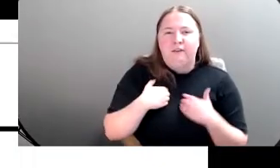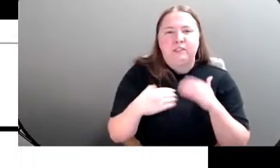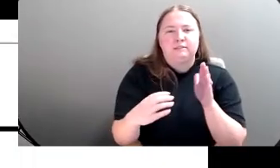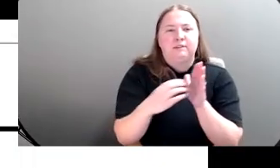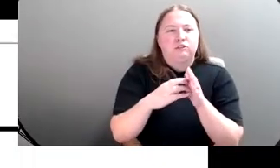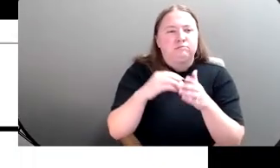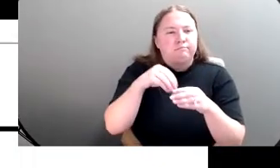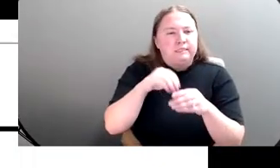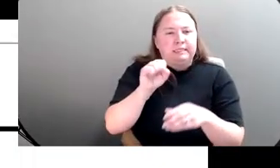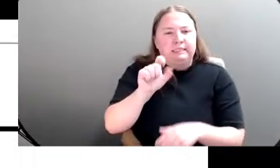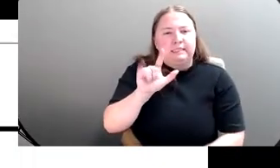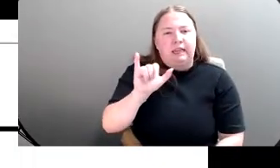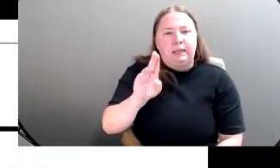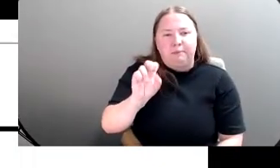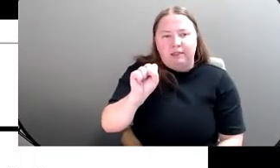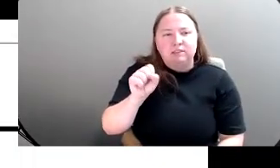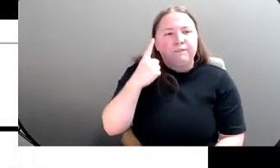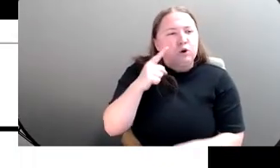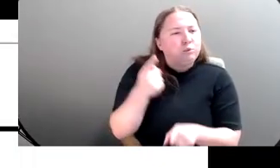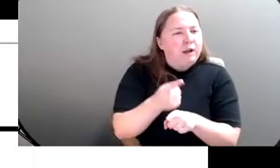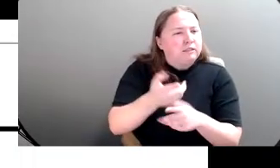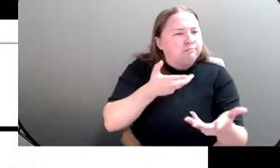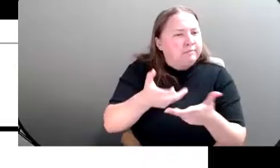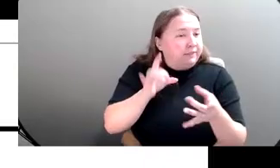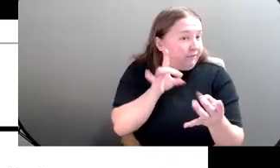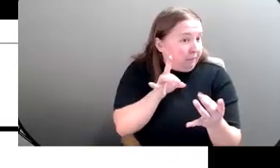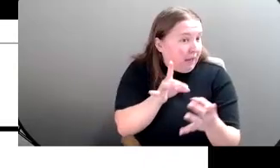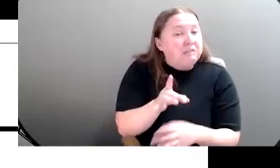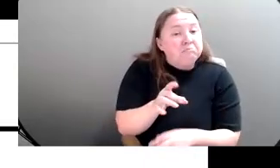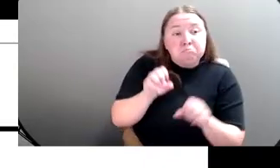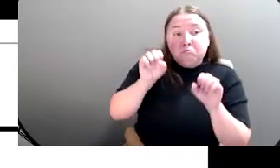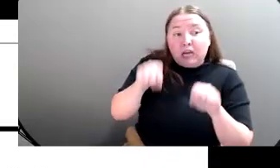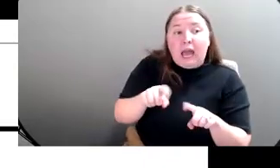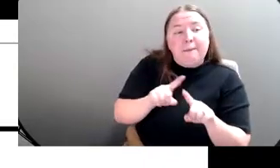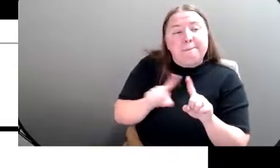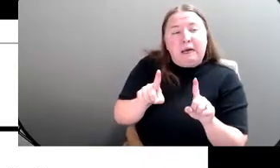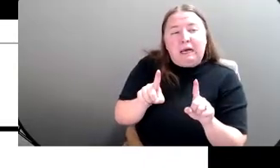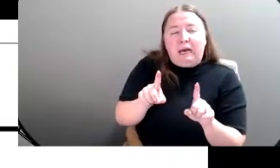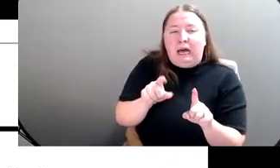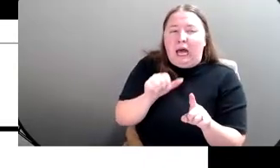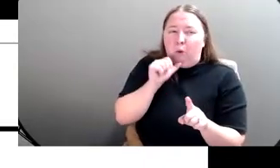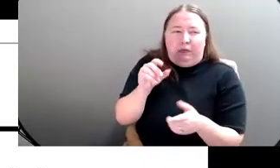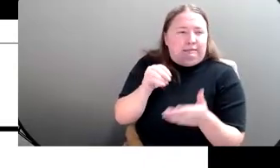regular and substantive feedback, you could do that. I wouldn't necessarily throw those terms on my students.